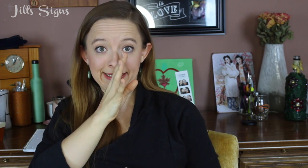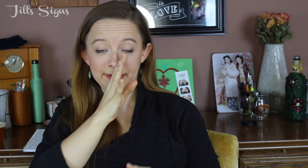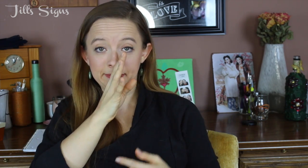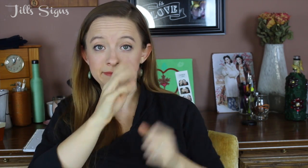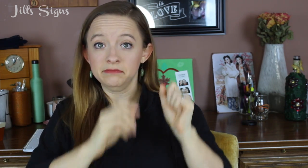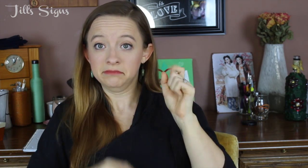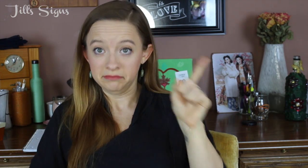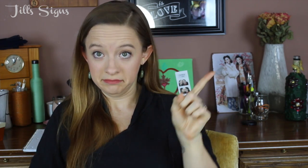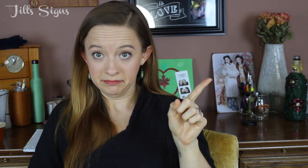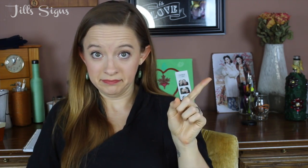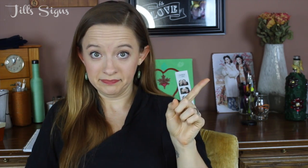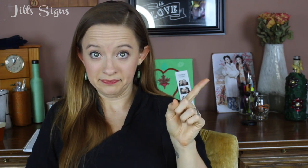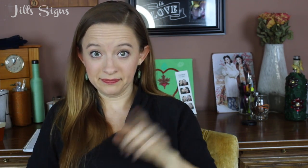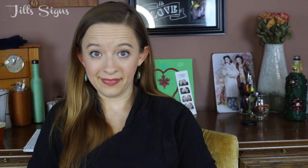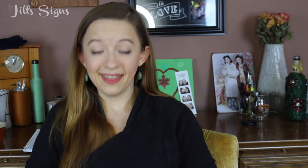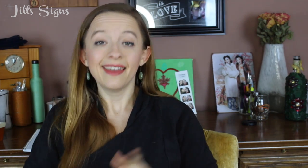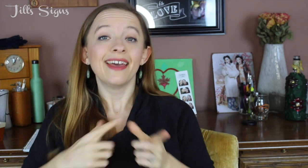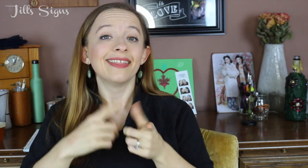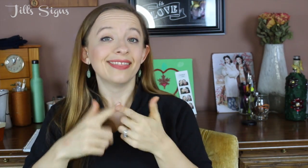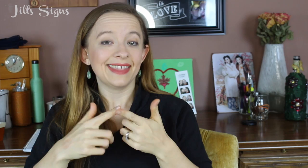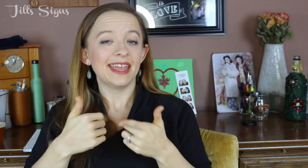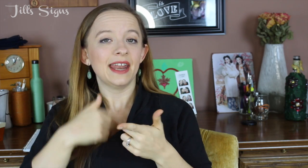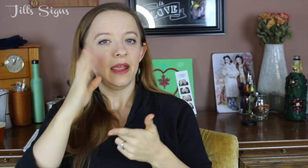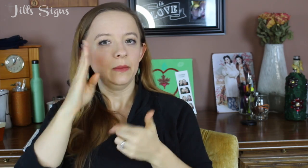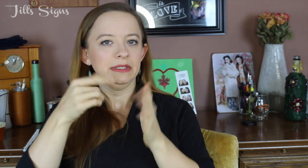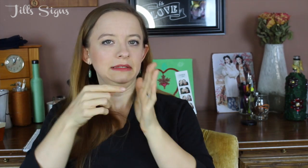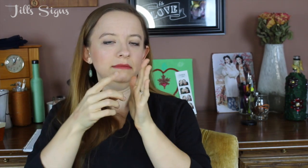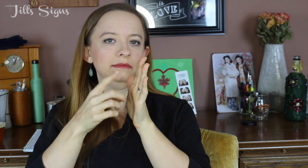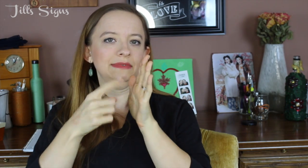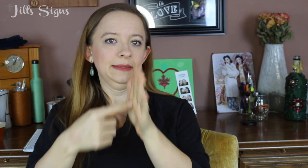myself talking here. Then I will go ahead